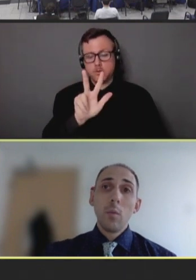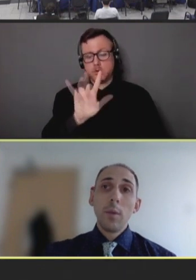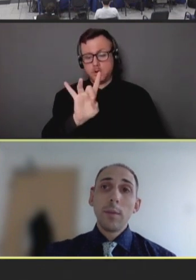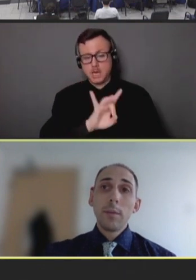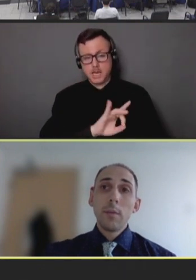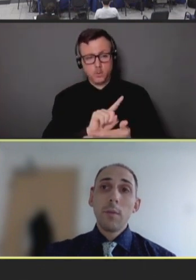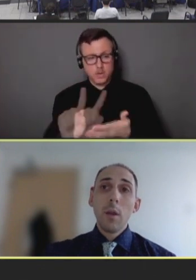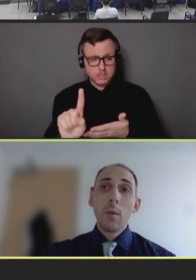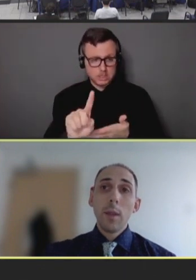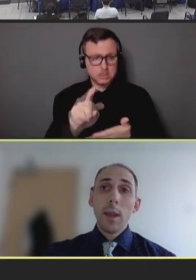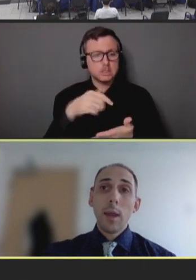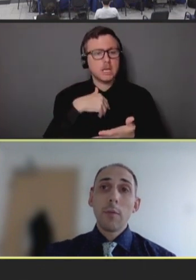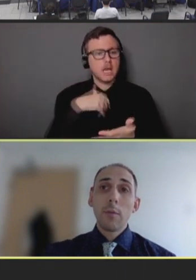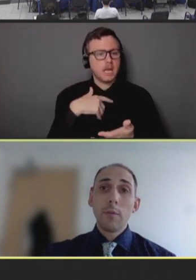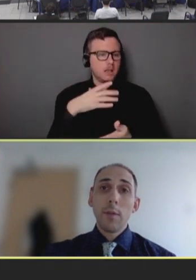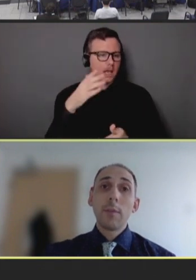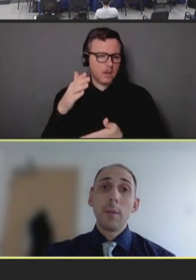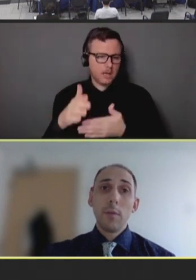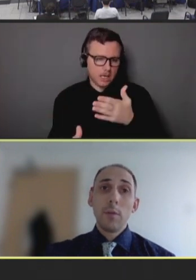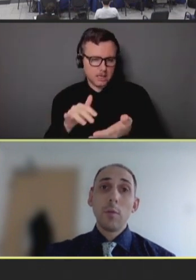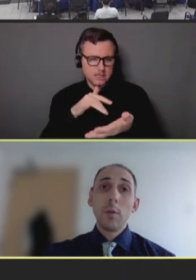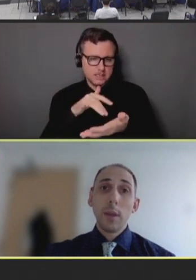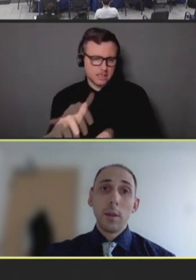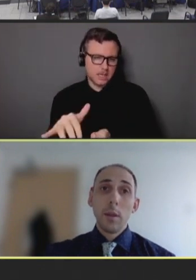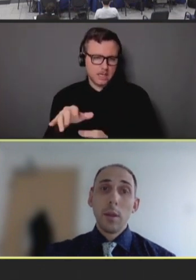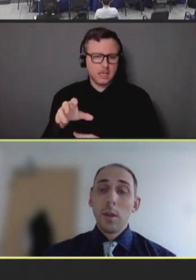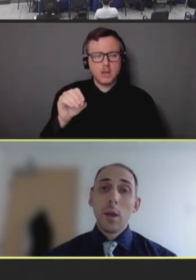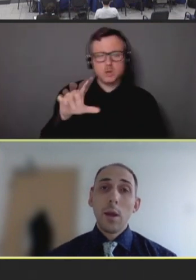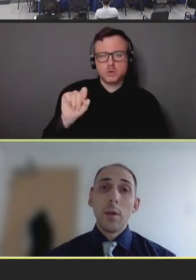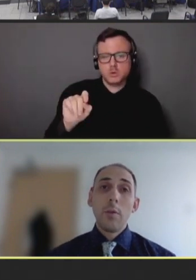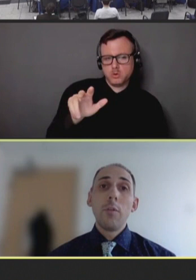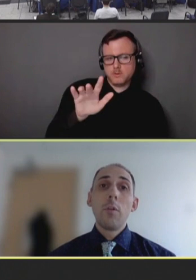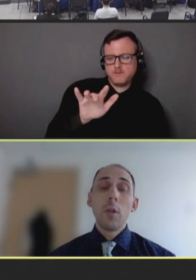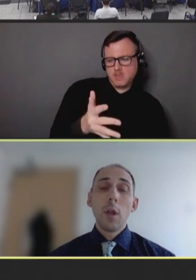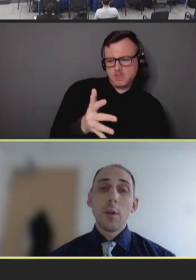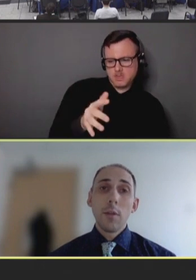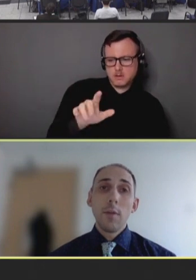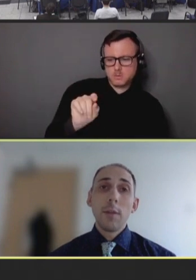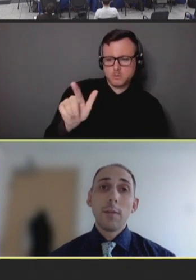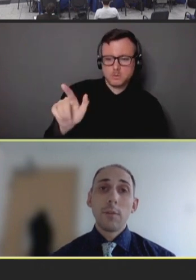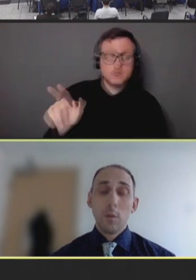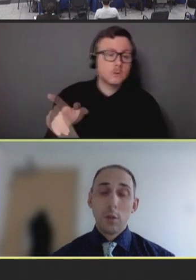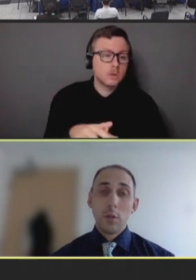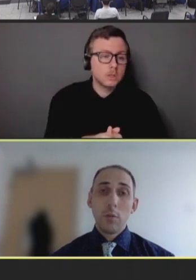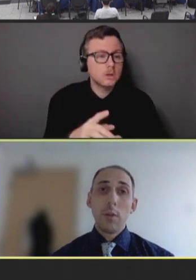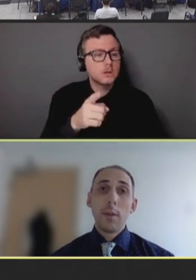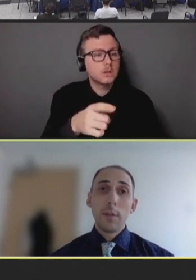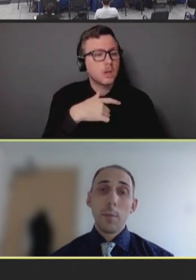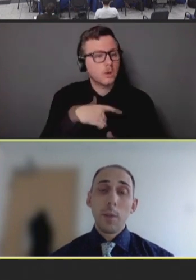We assessed the following adverse events individually: Neurologic events, which included things as